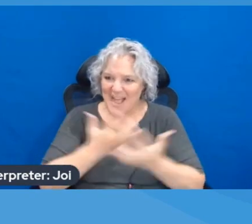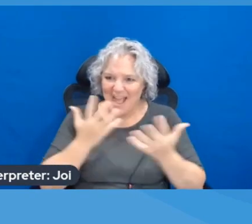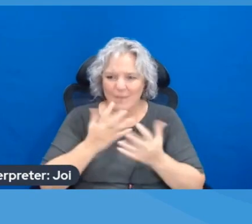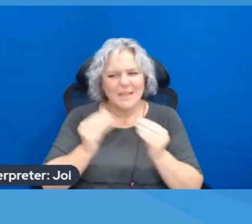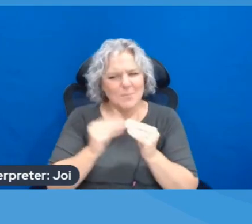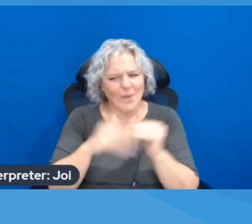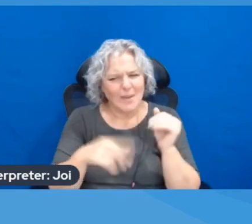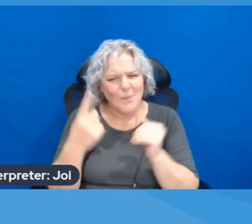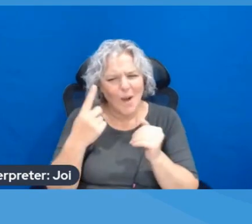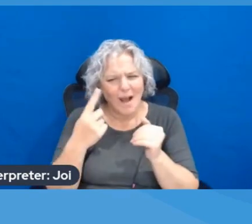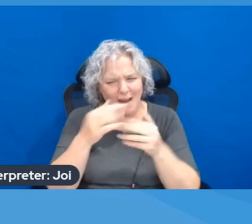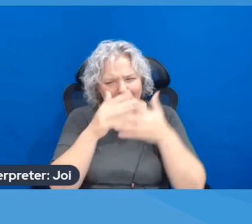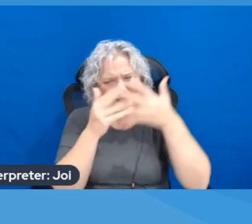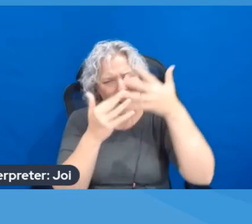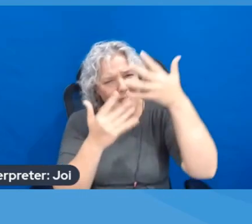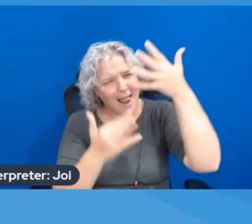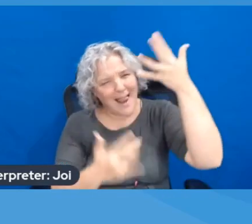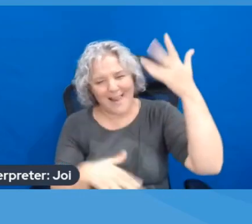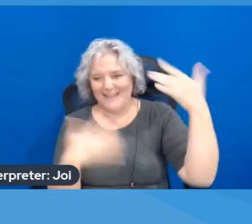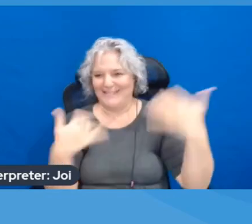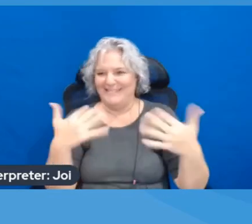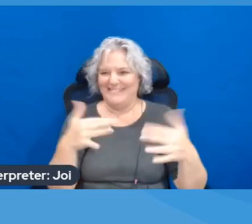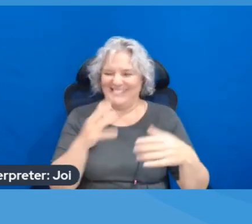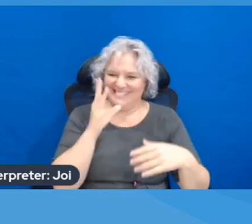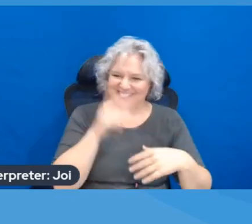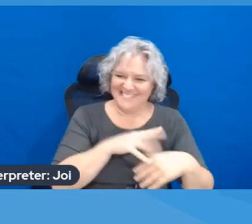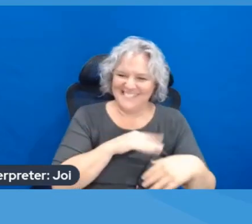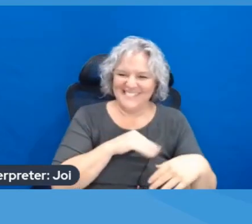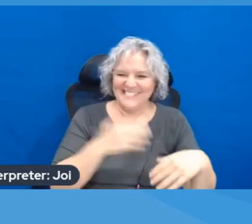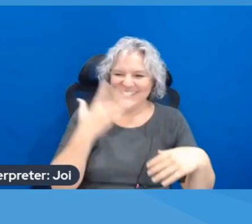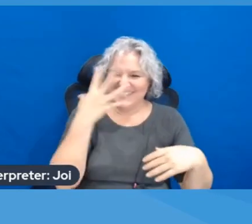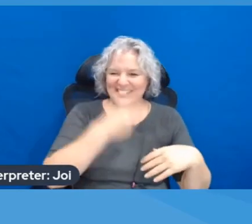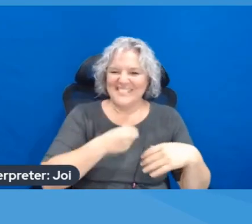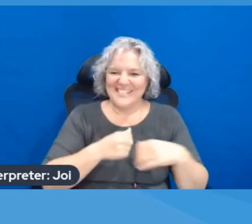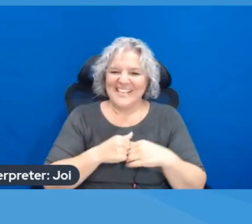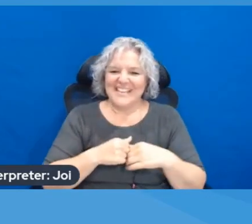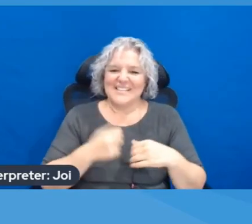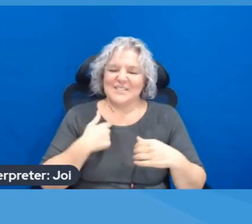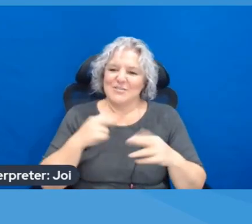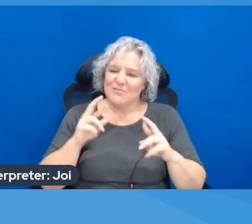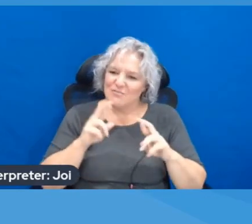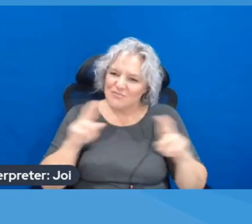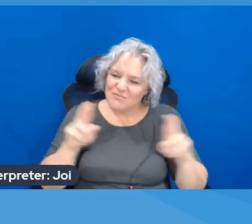but I loved how you wove them together. Readiness and internal work